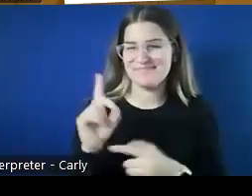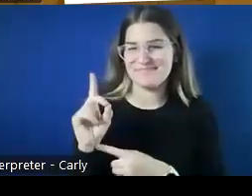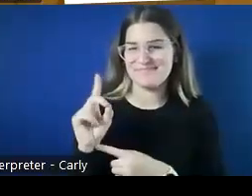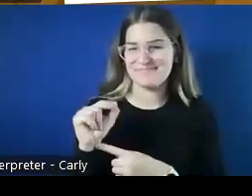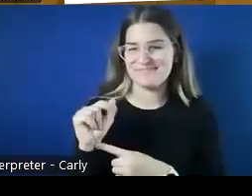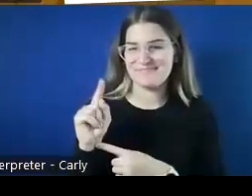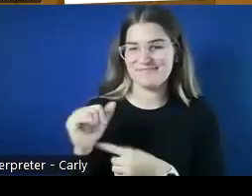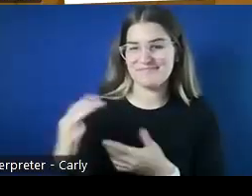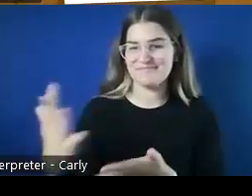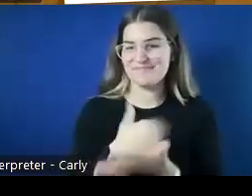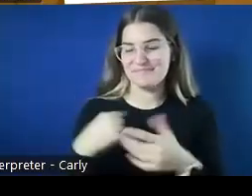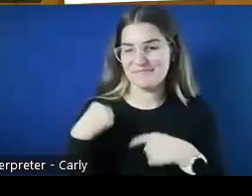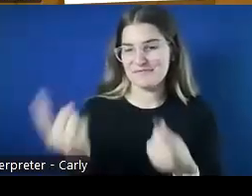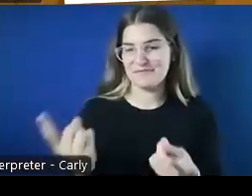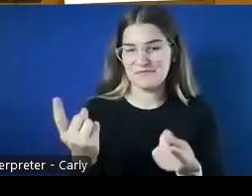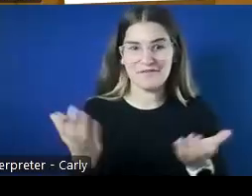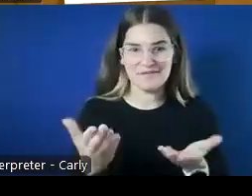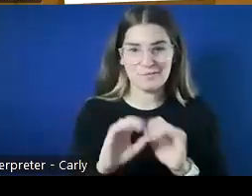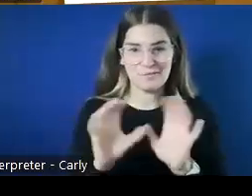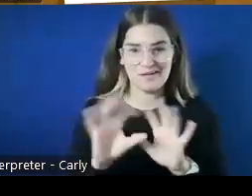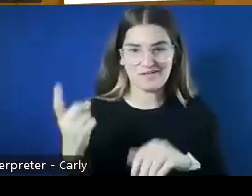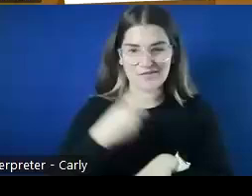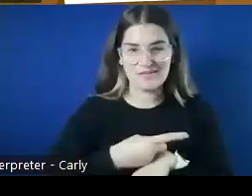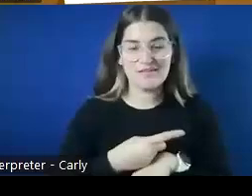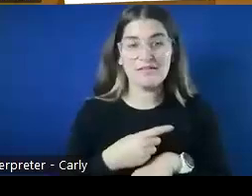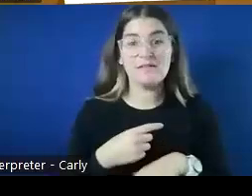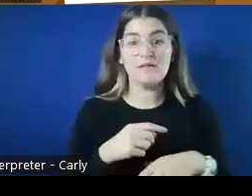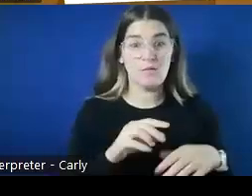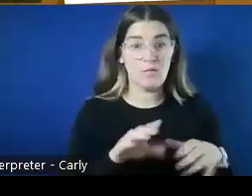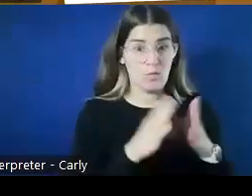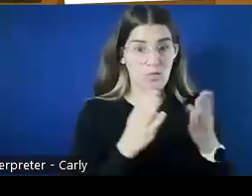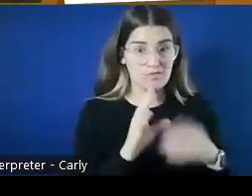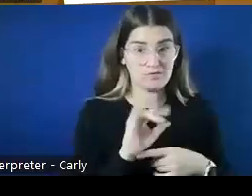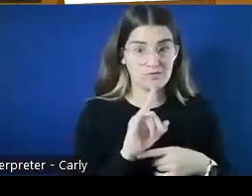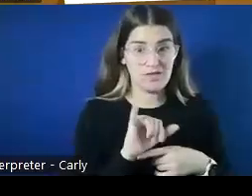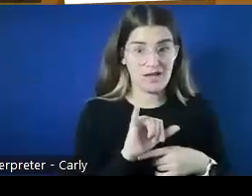far at brighter days from when we opened in mid July to beginning of